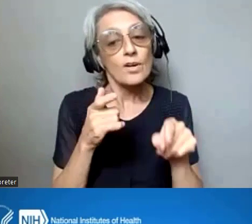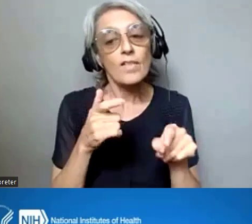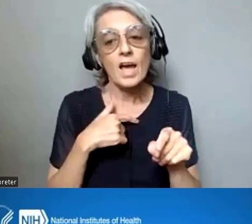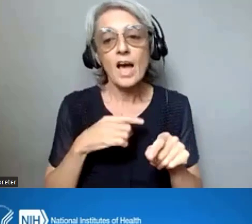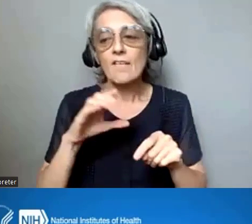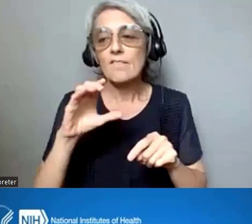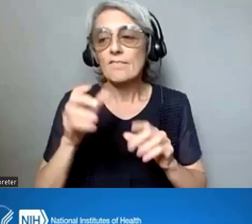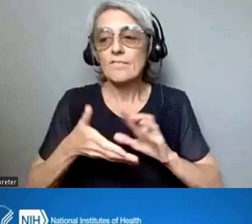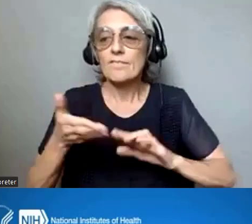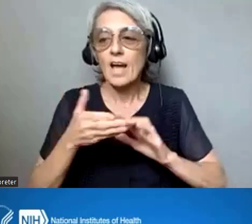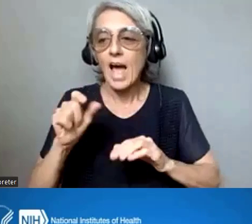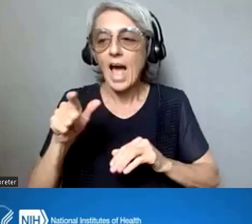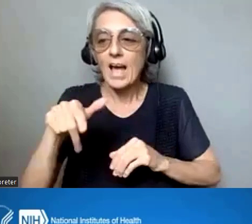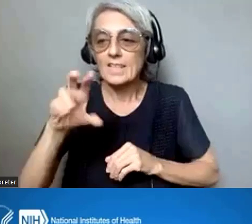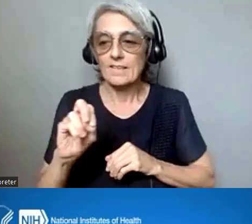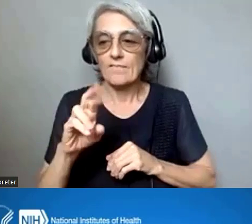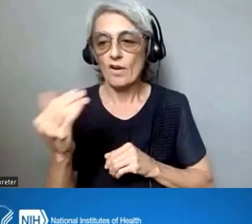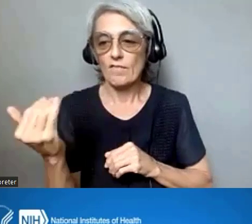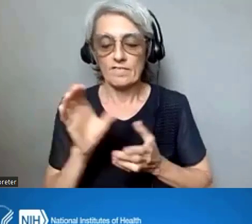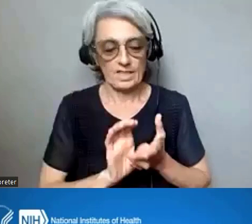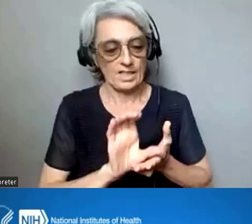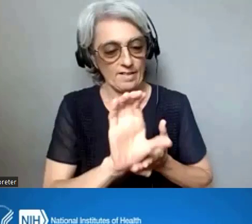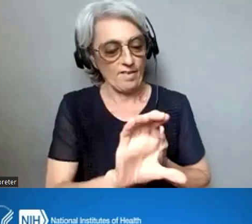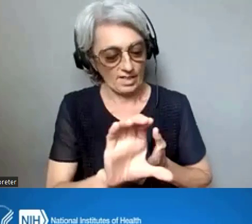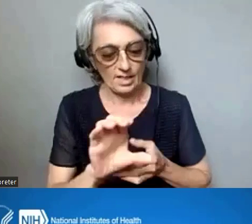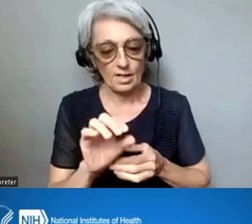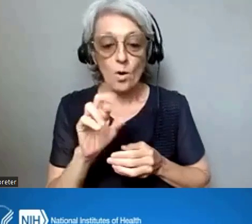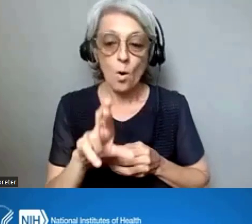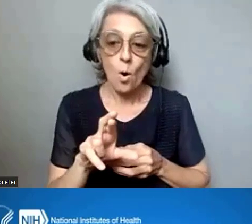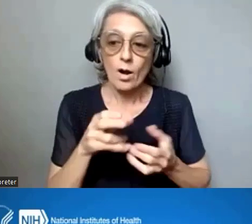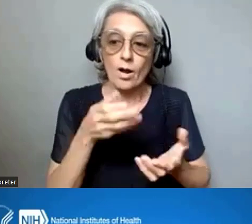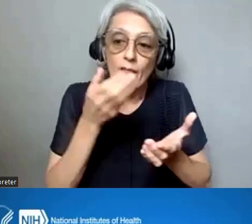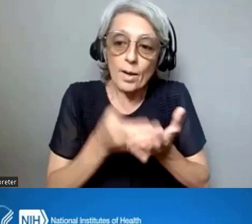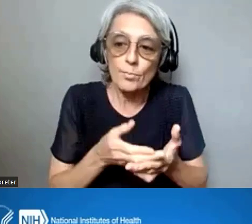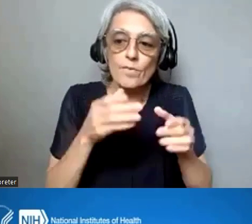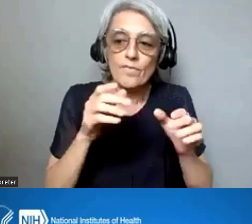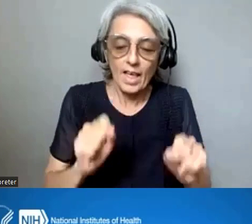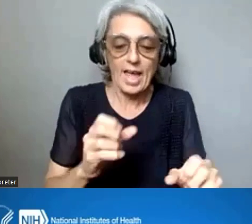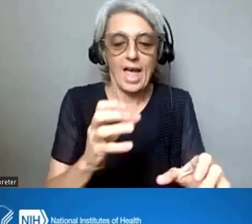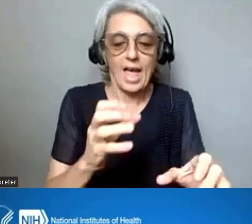or demonstrated ability to secure R15 in recent years.